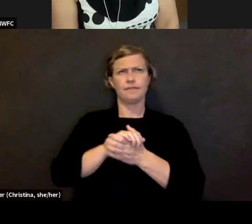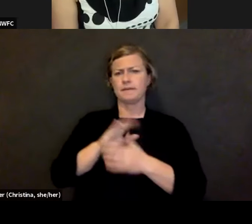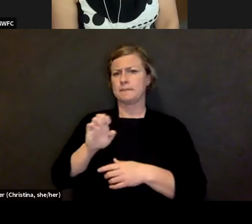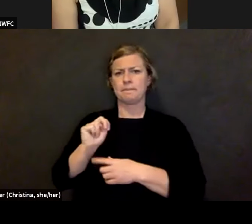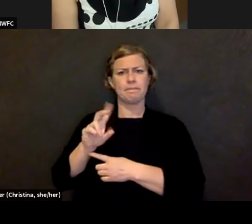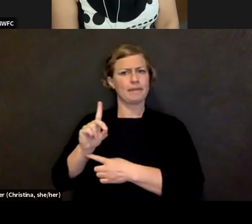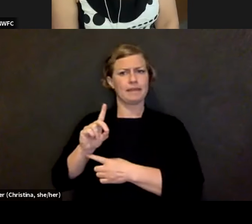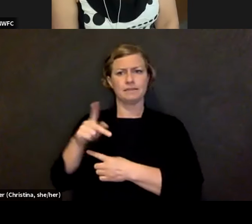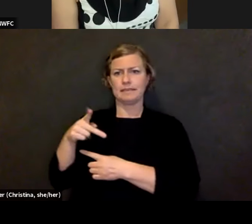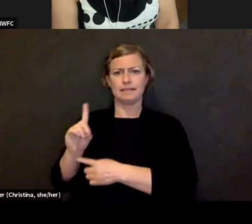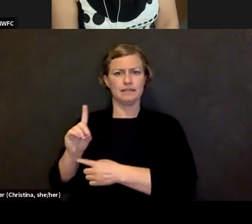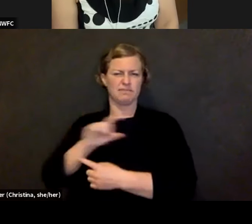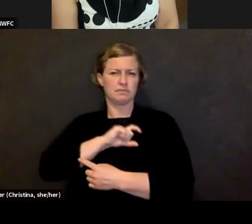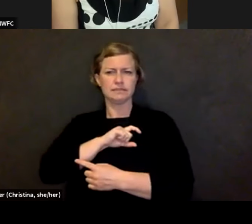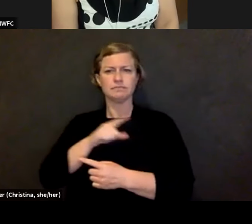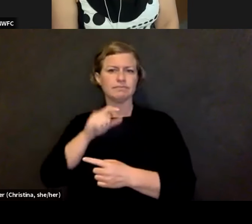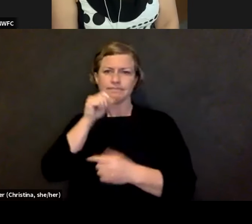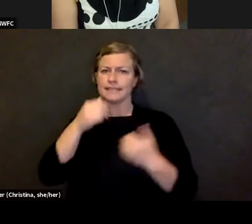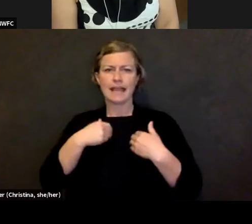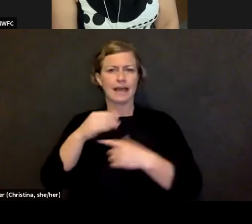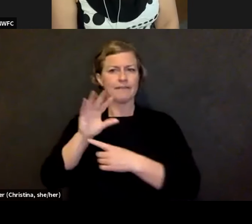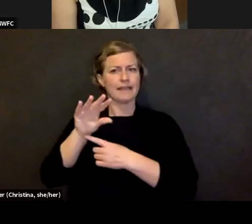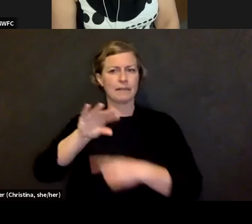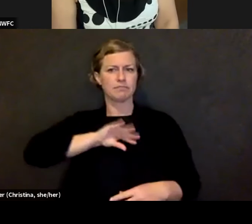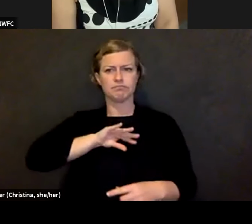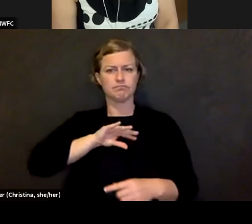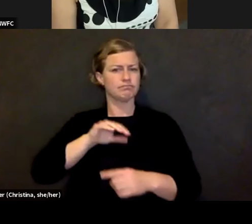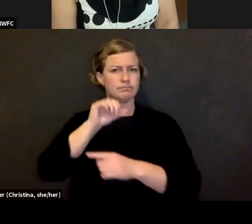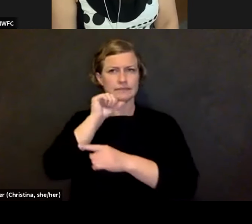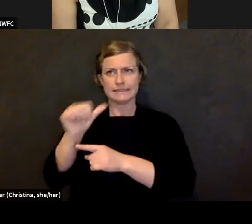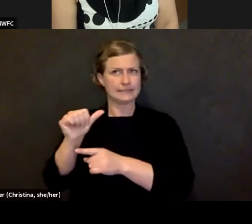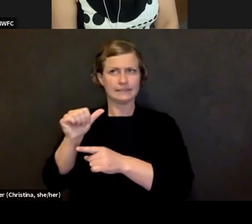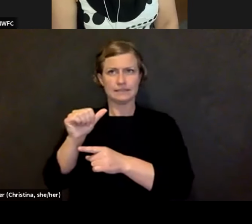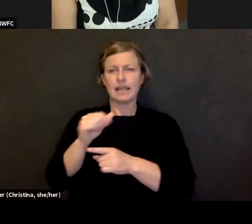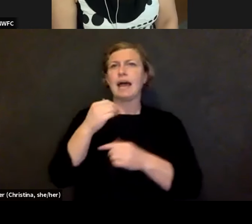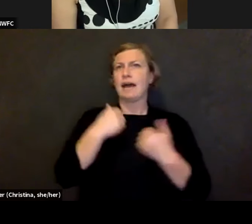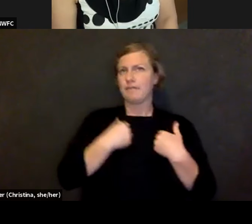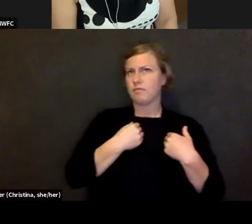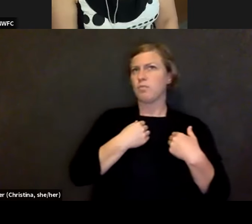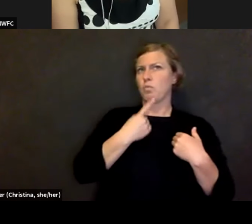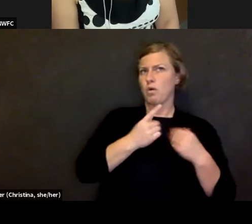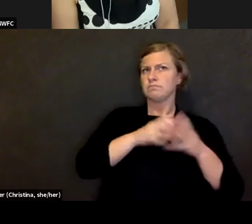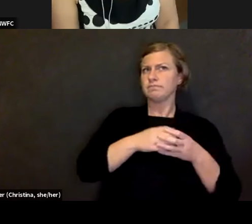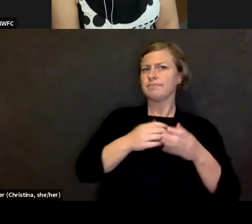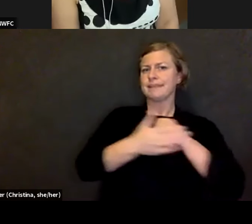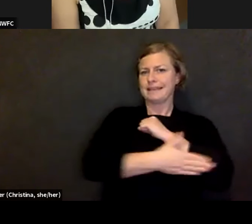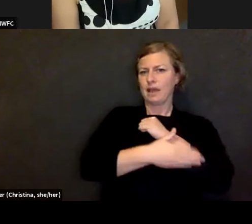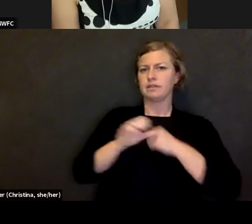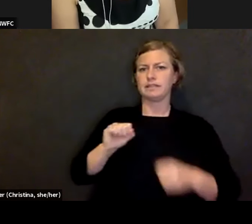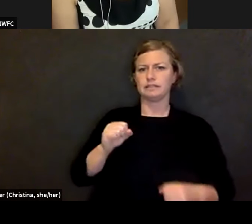accountable despite the fact that they have body cameras which at that point, I don't think any